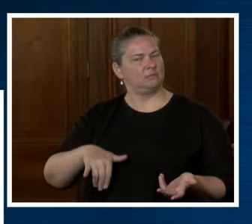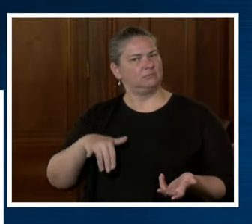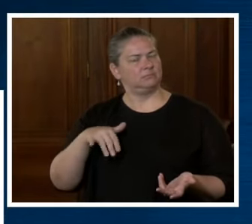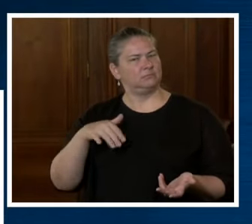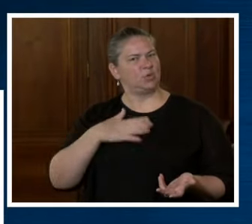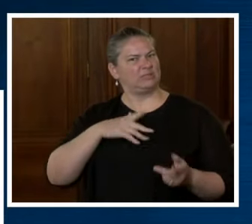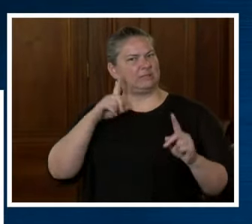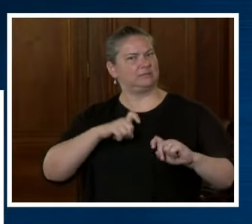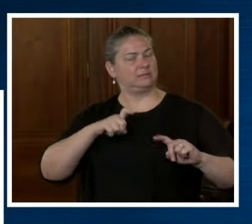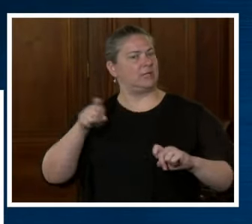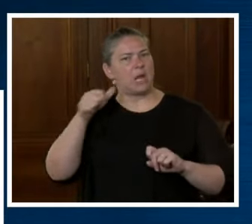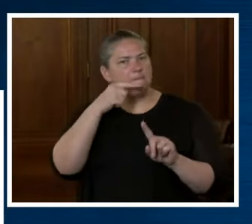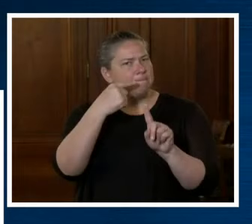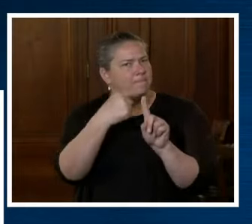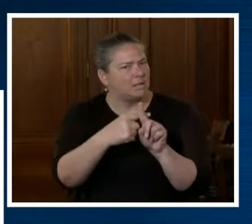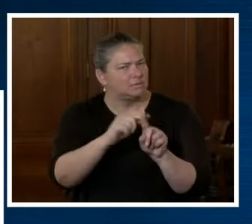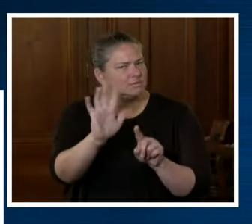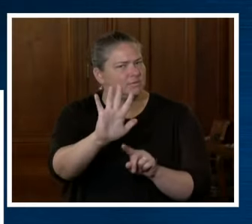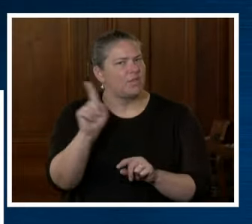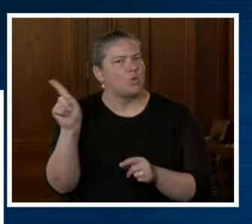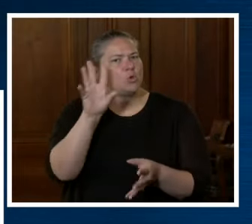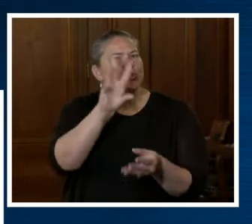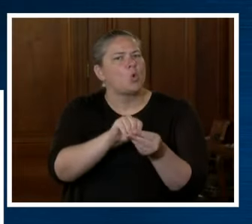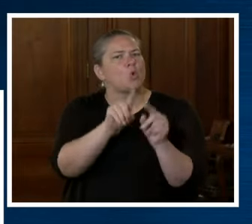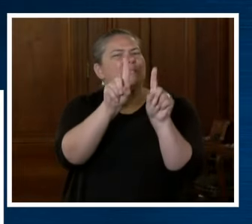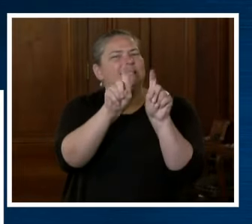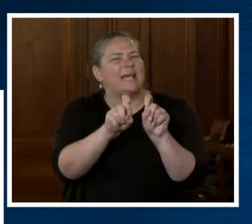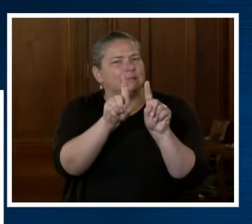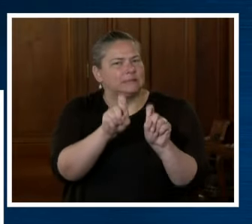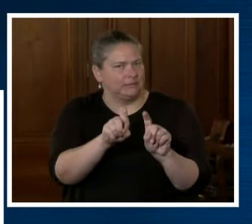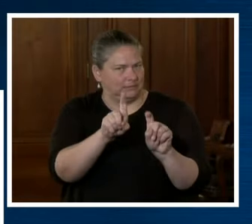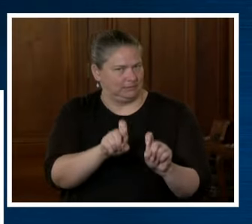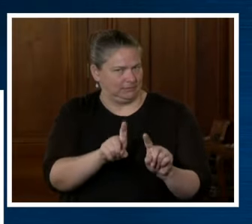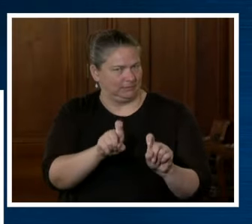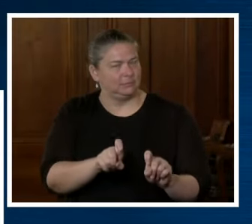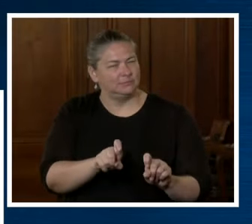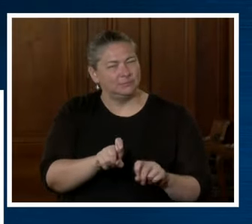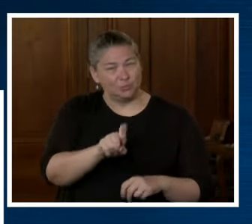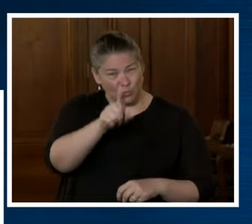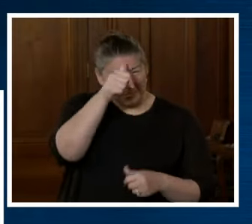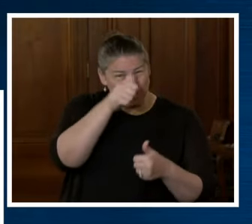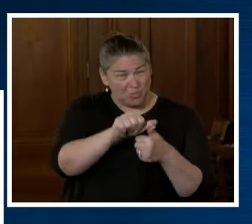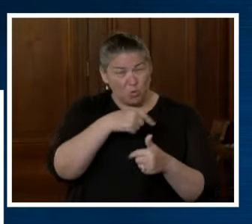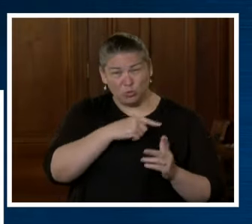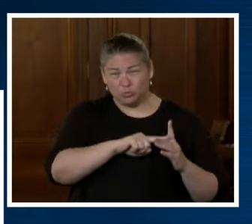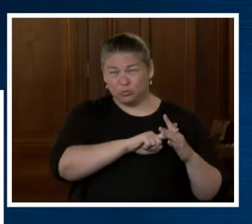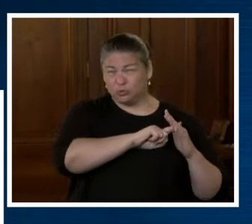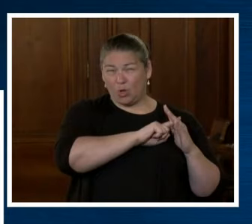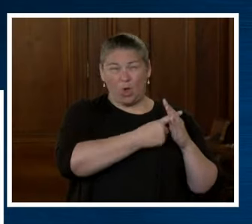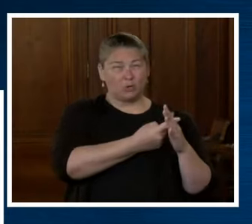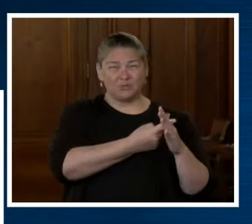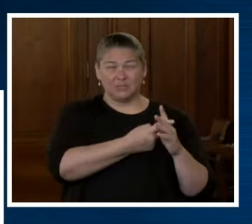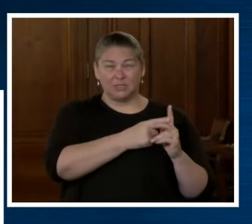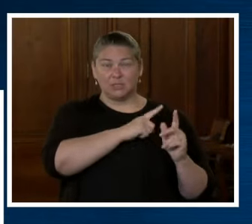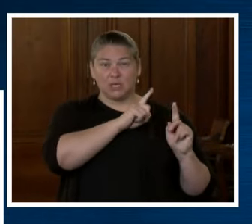BEDS IS NOT AT RISK. IN THE ICU, 950 EVER. CURRENTLY 68. THAT'S ONE OF THE LOWEST NUMBERS